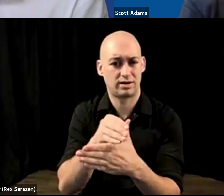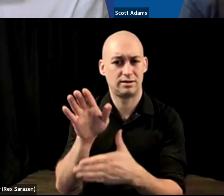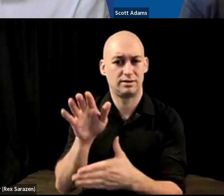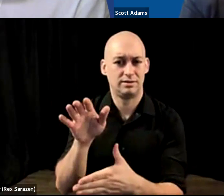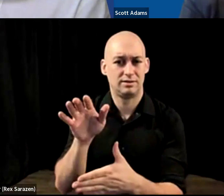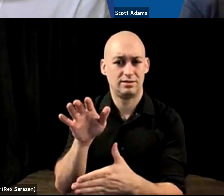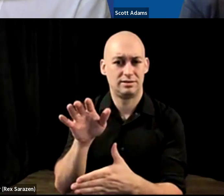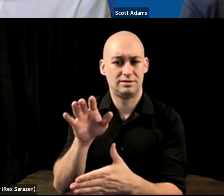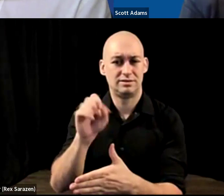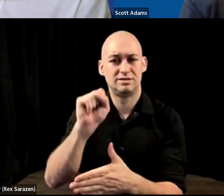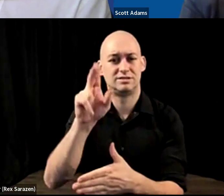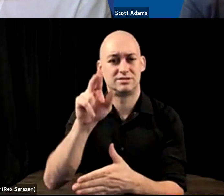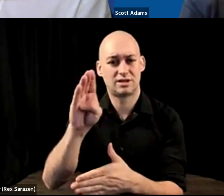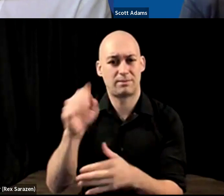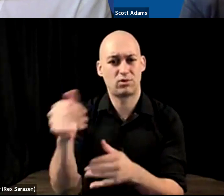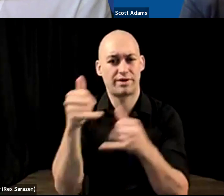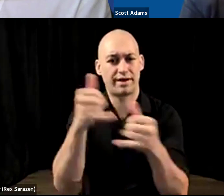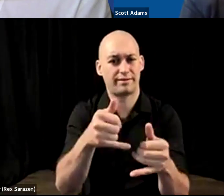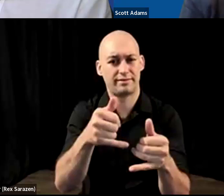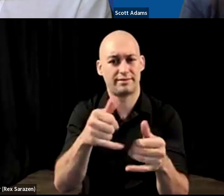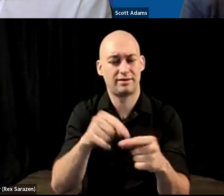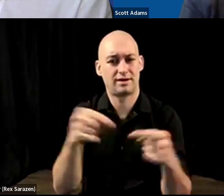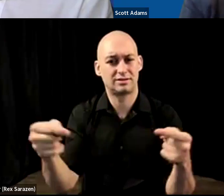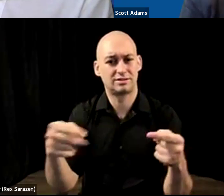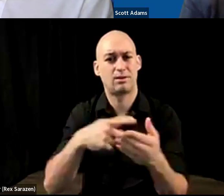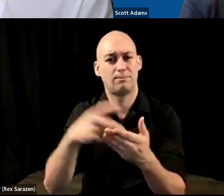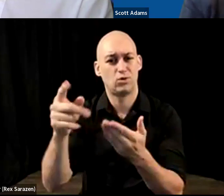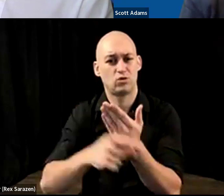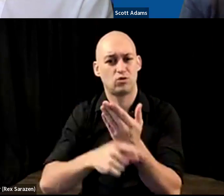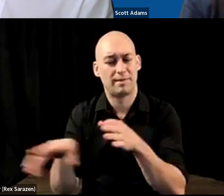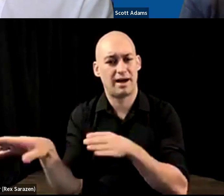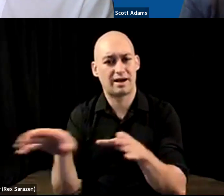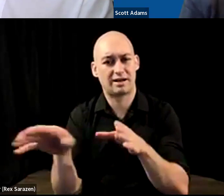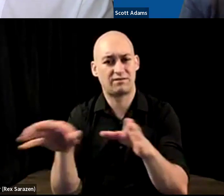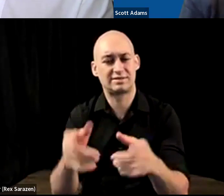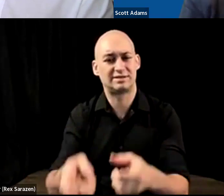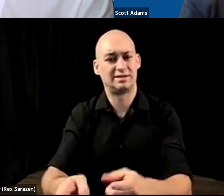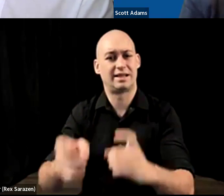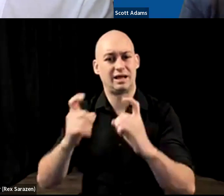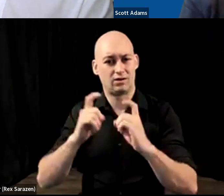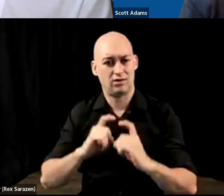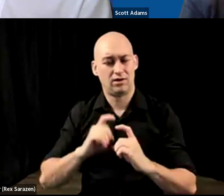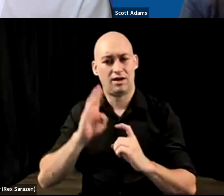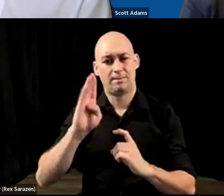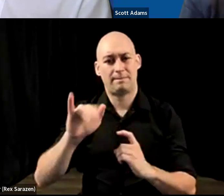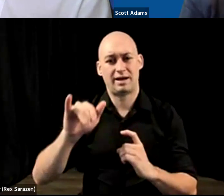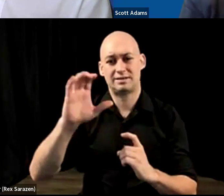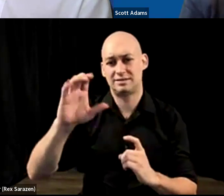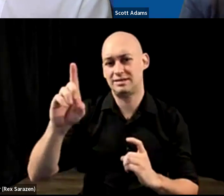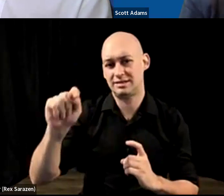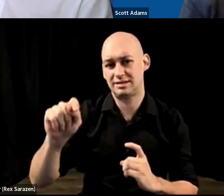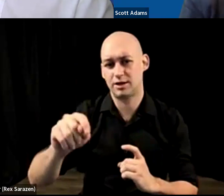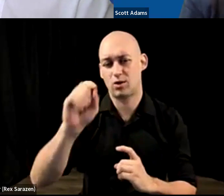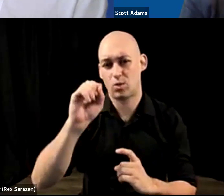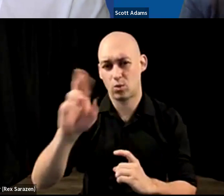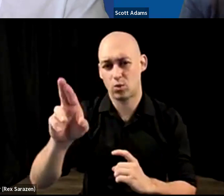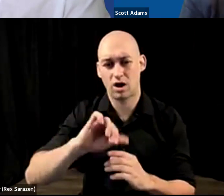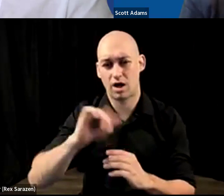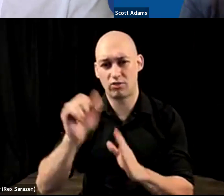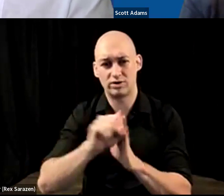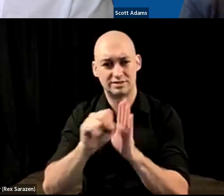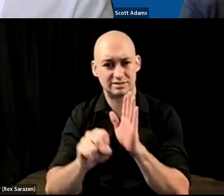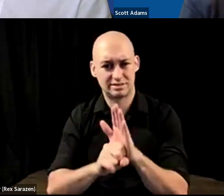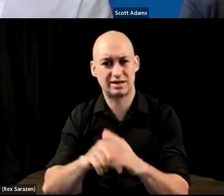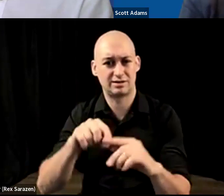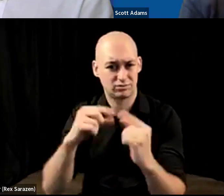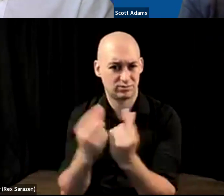sub-grants versus programmatic activities taken on by CDT or other state entities.